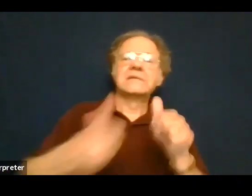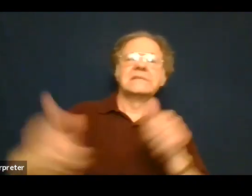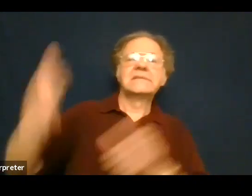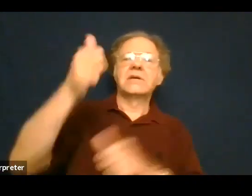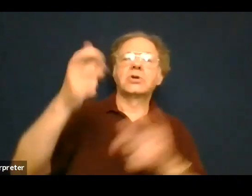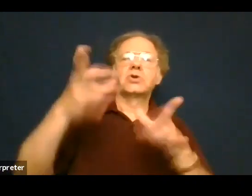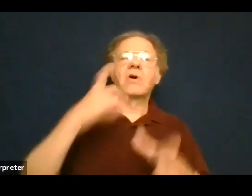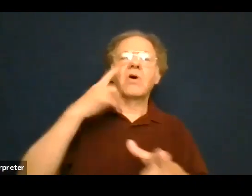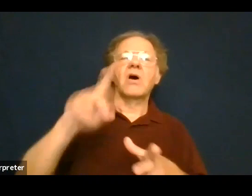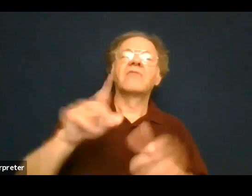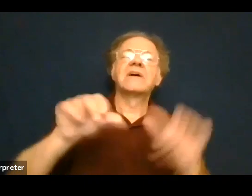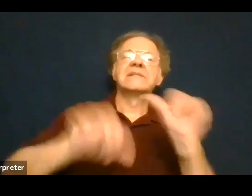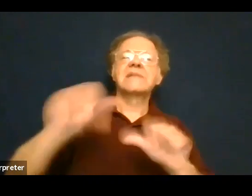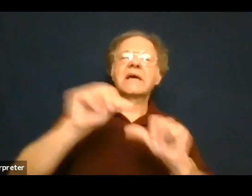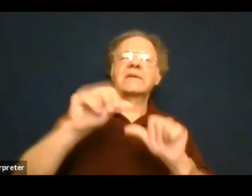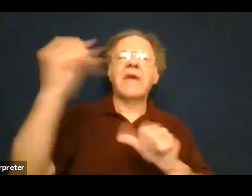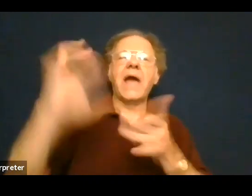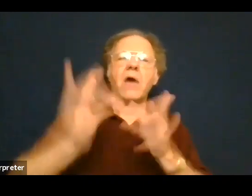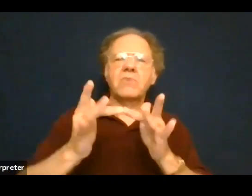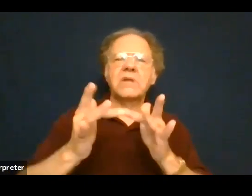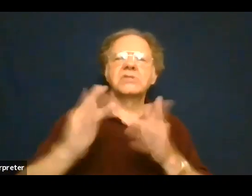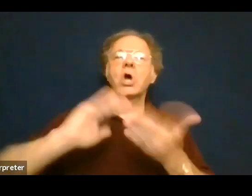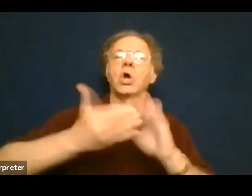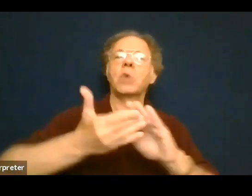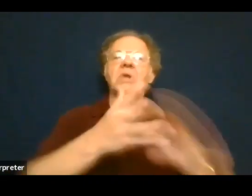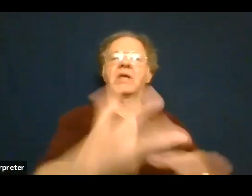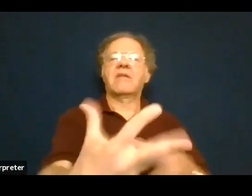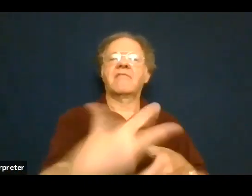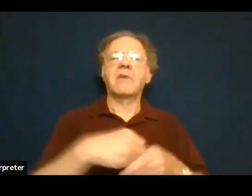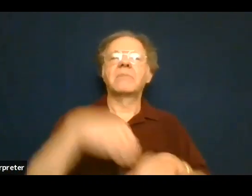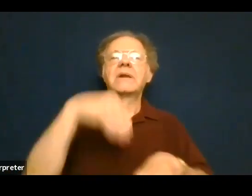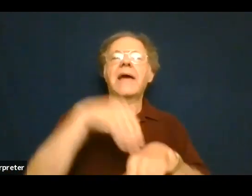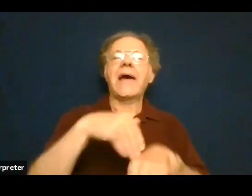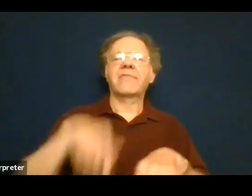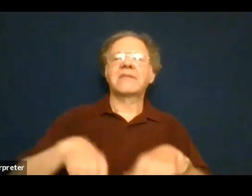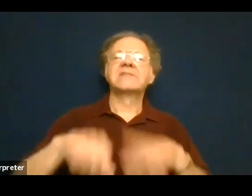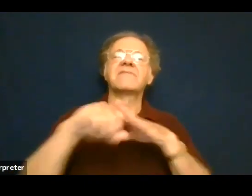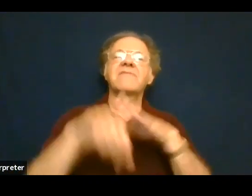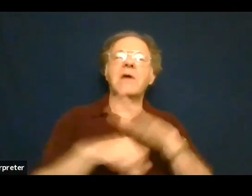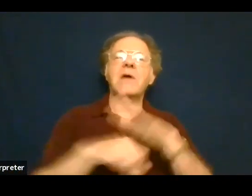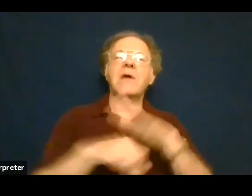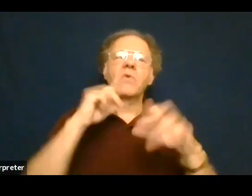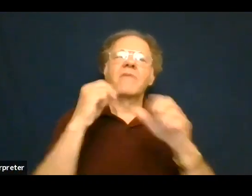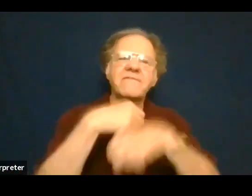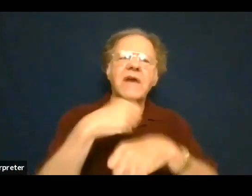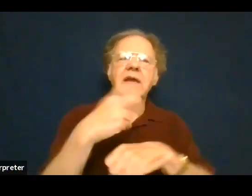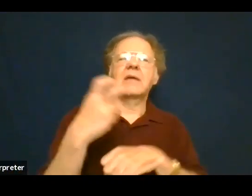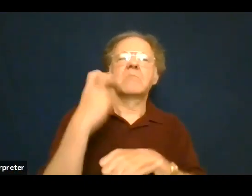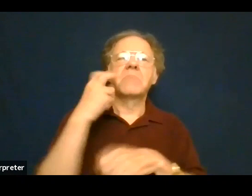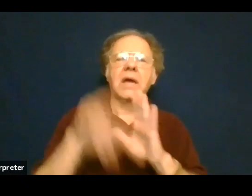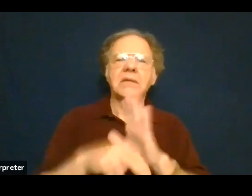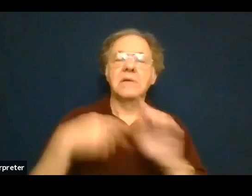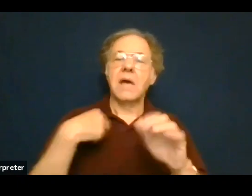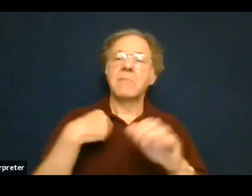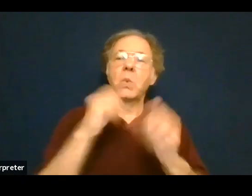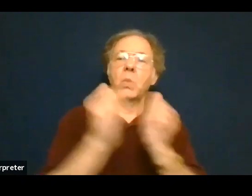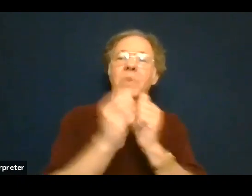and community engagement at the Foundation Fighting Blindness. I've been with the foundation for more than 15 years now.